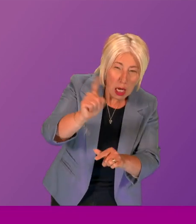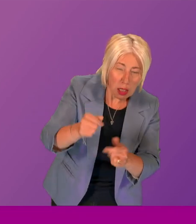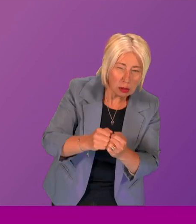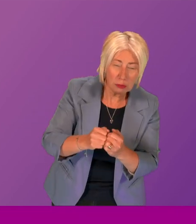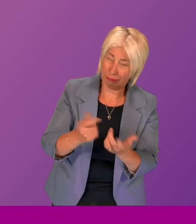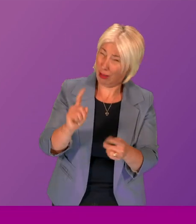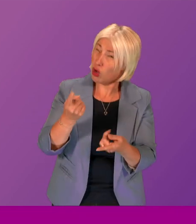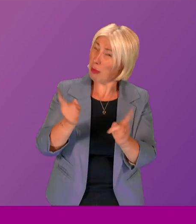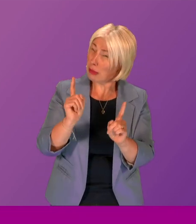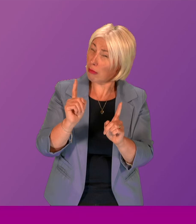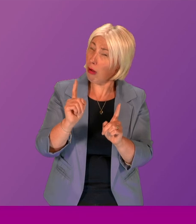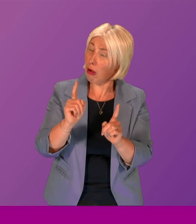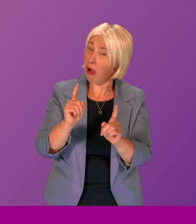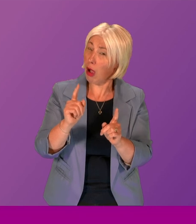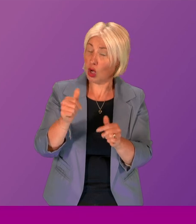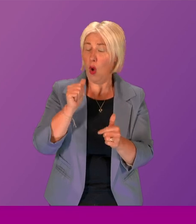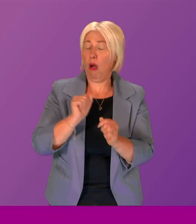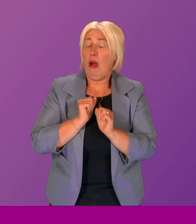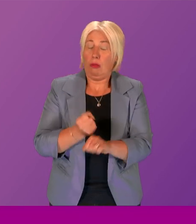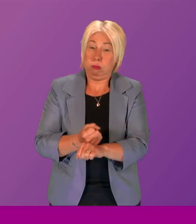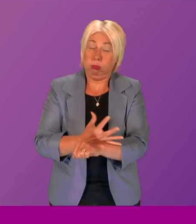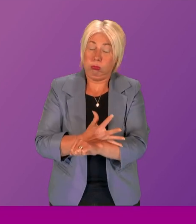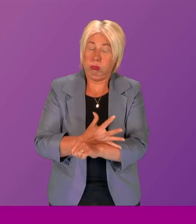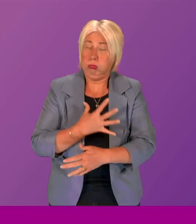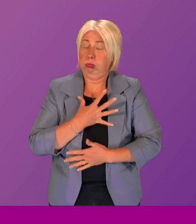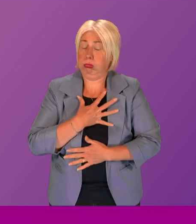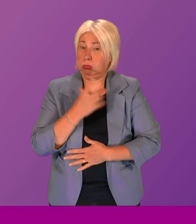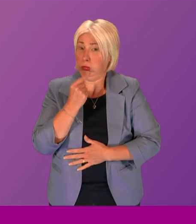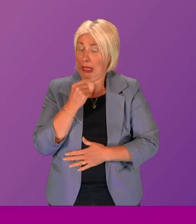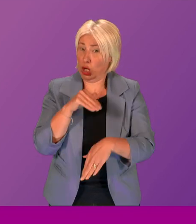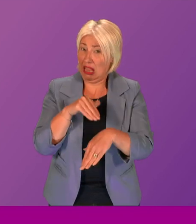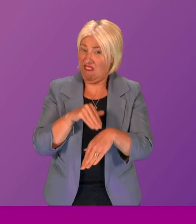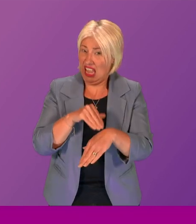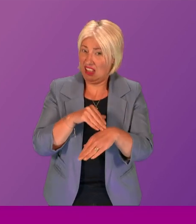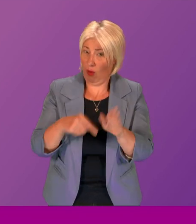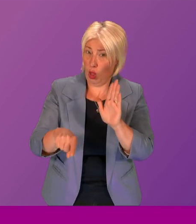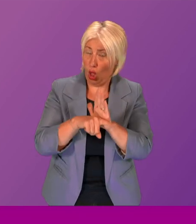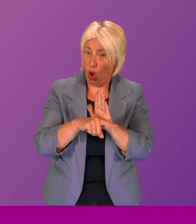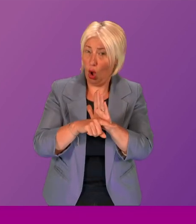Minister not recognise the chilling effect that his law will have on free speech?